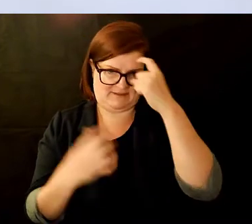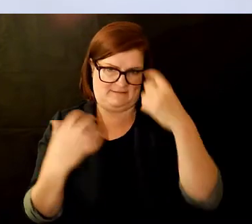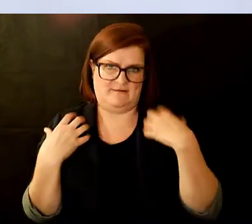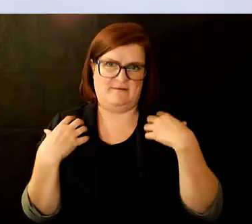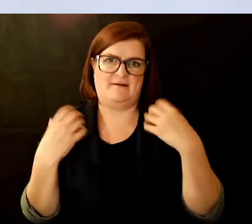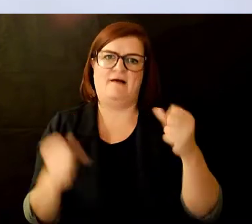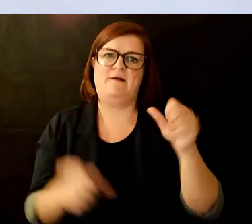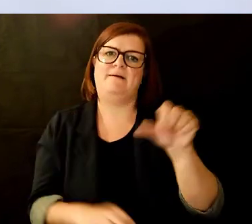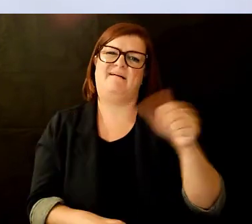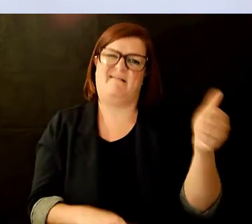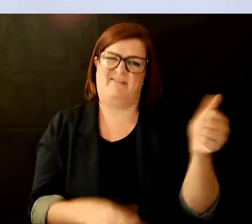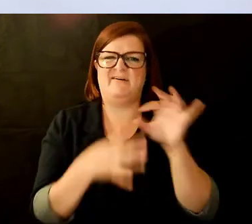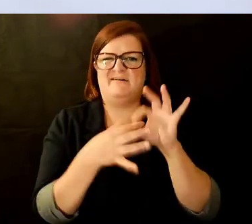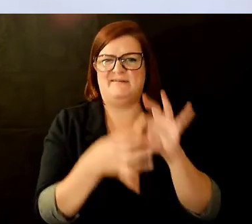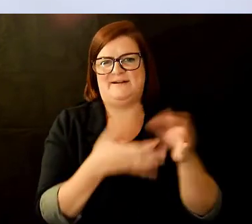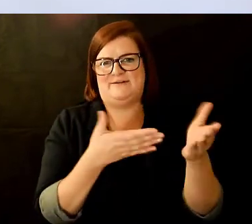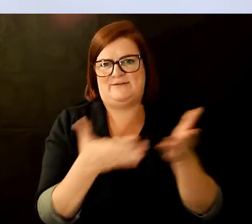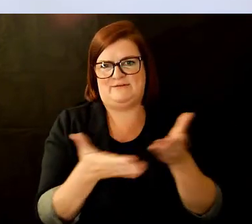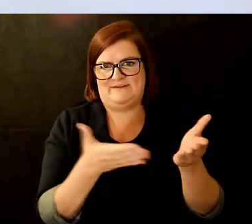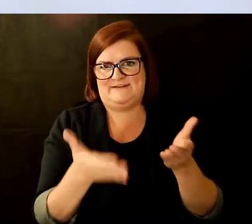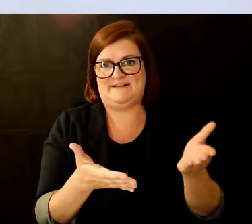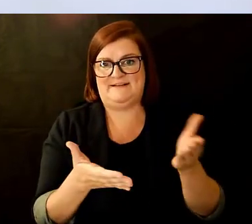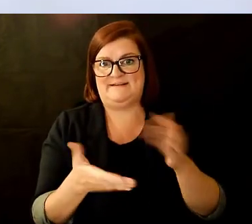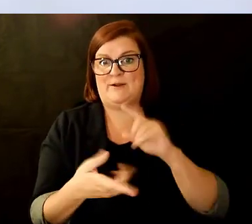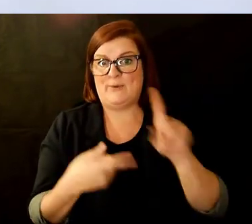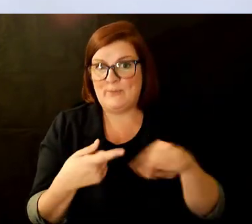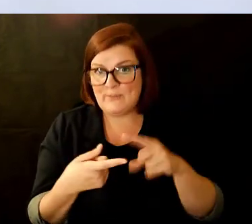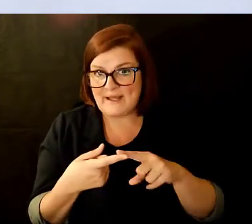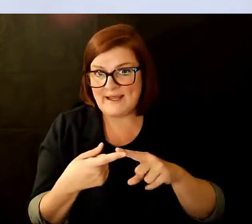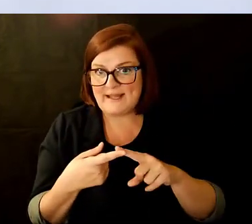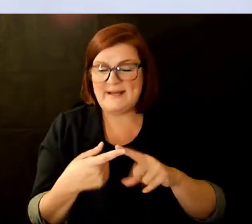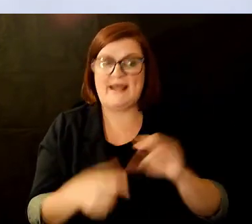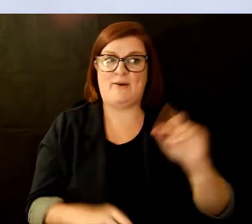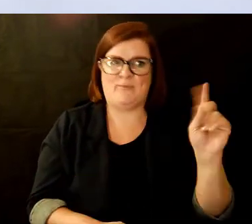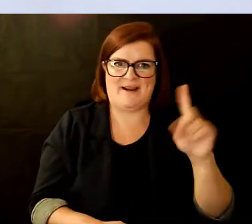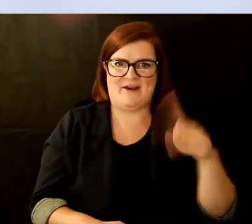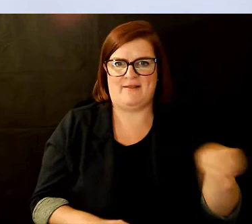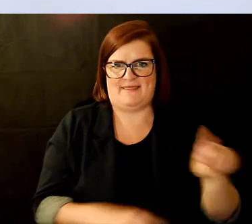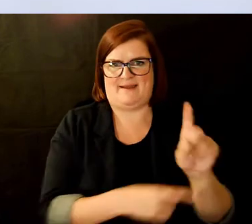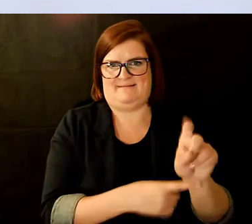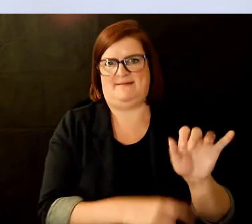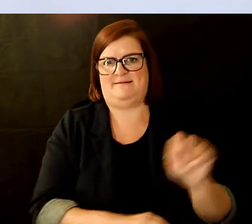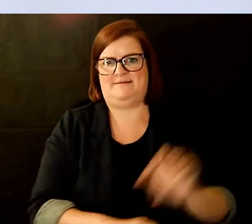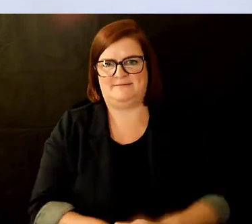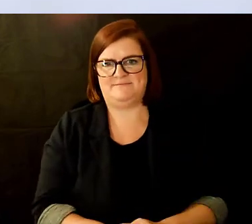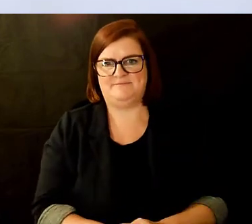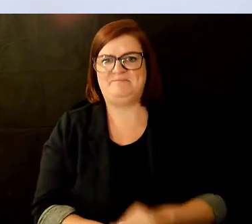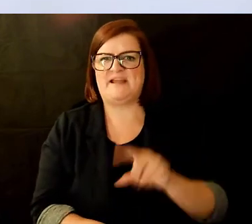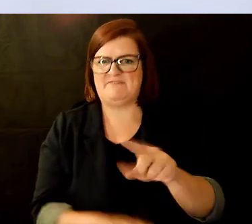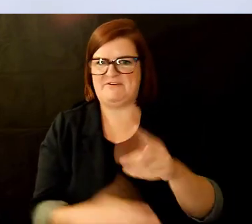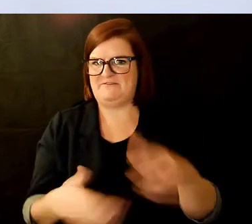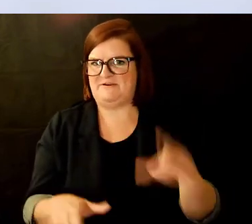when and where they need it. As you've heard, this includes such things